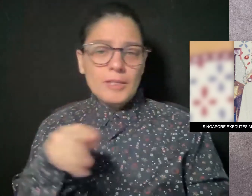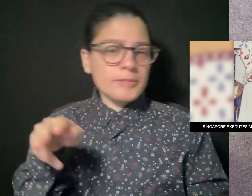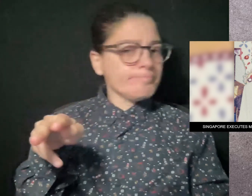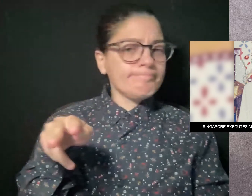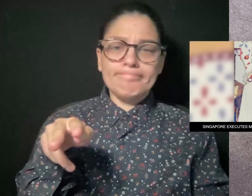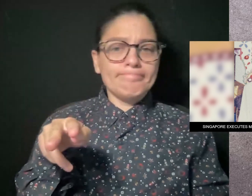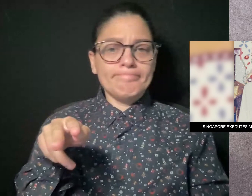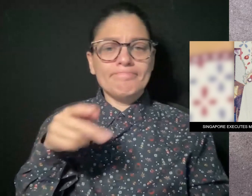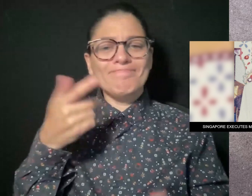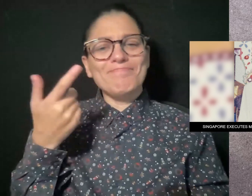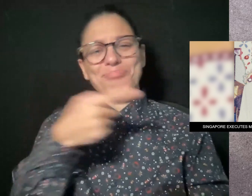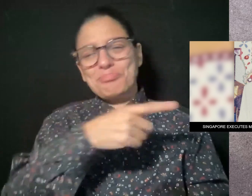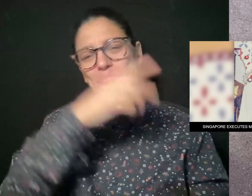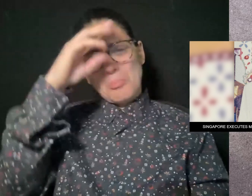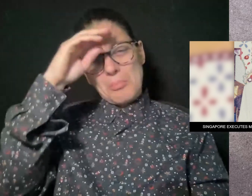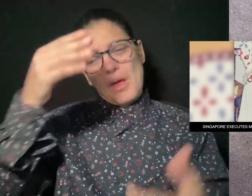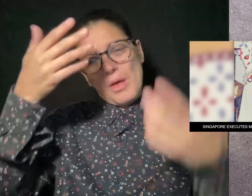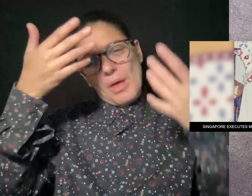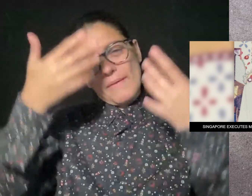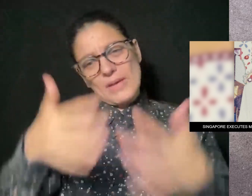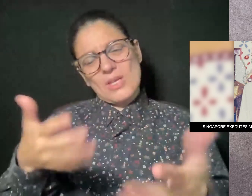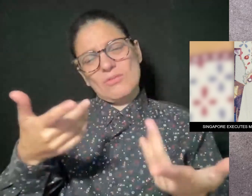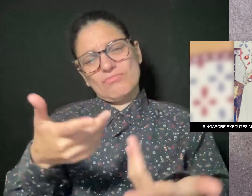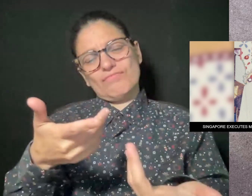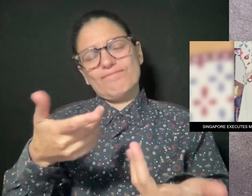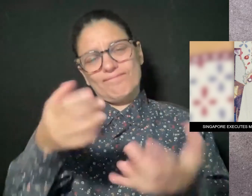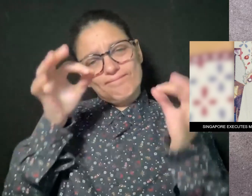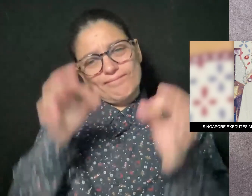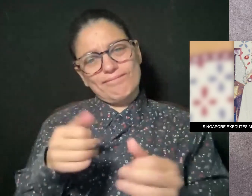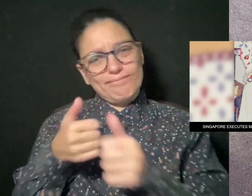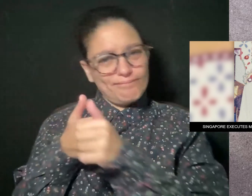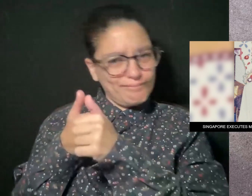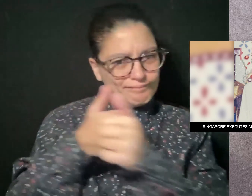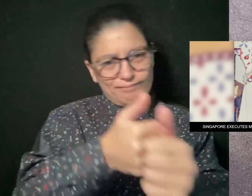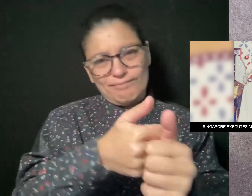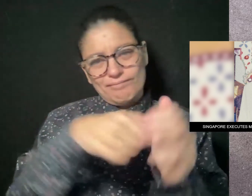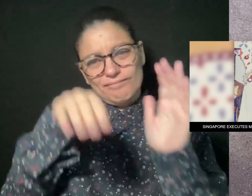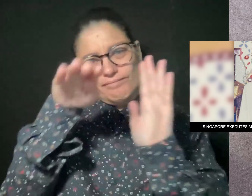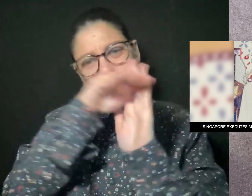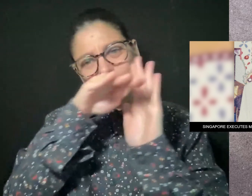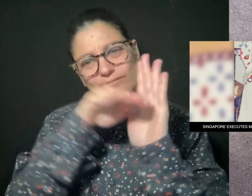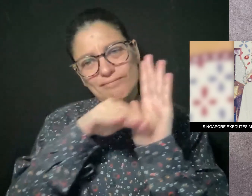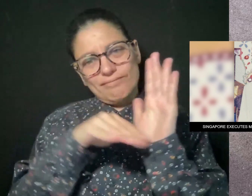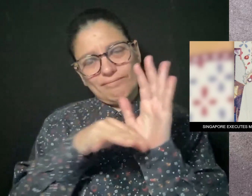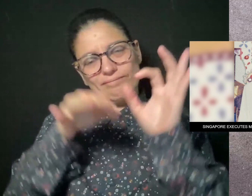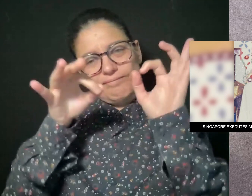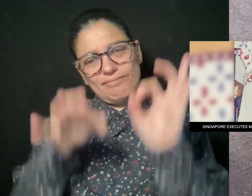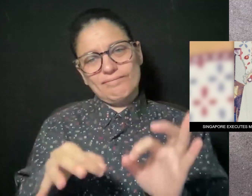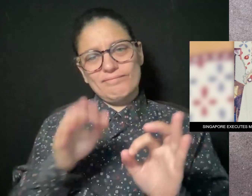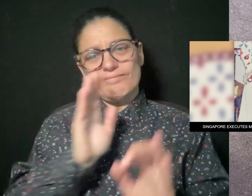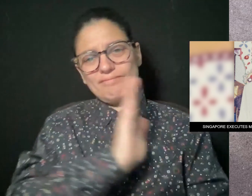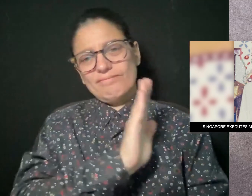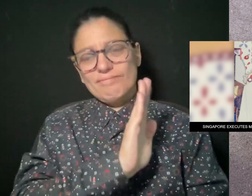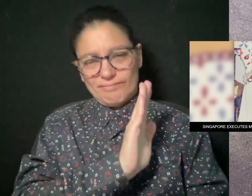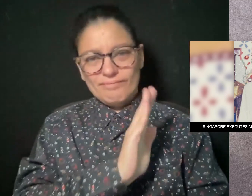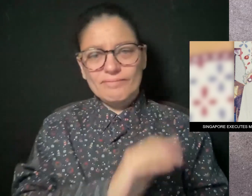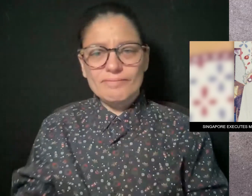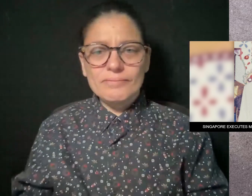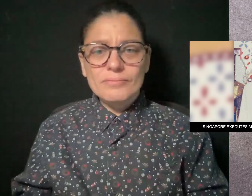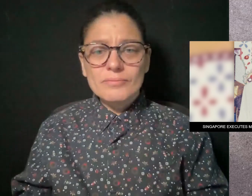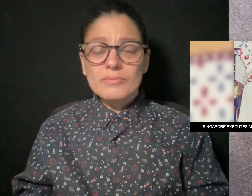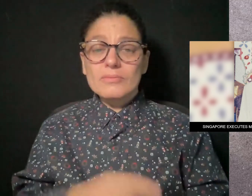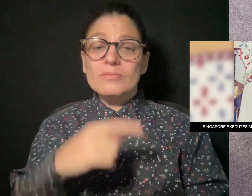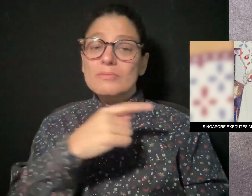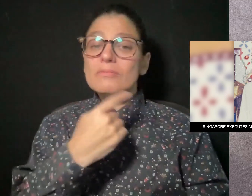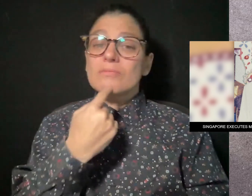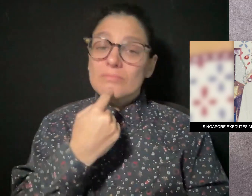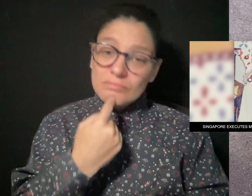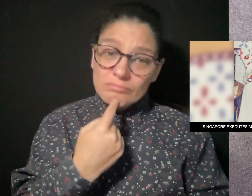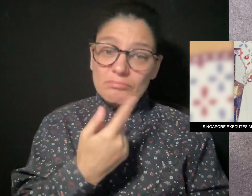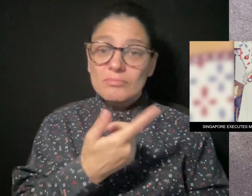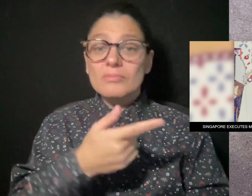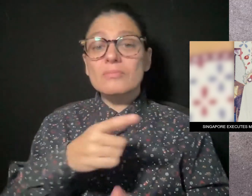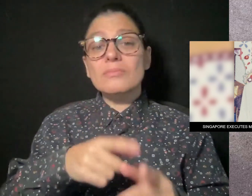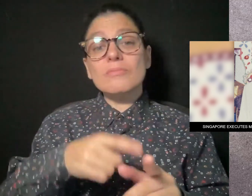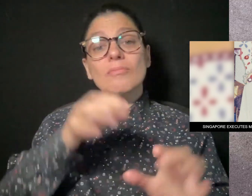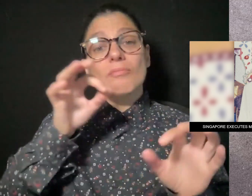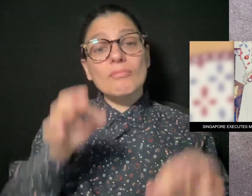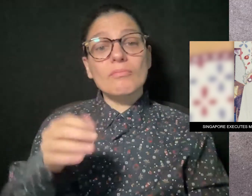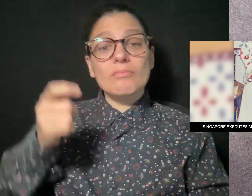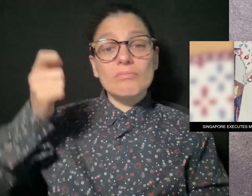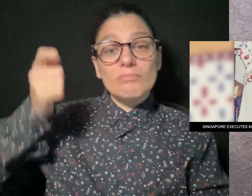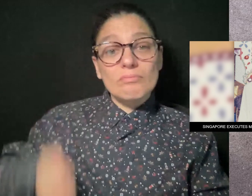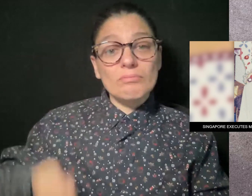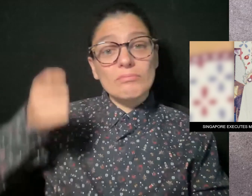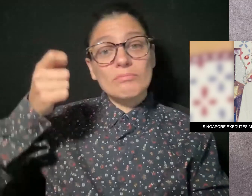however the government said that the man was provided full due process of law